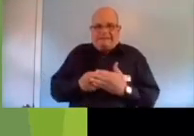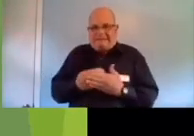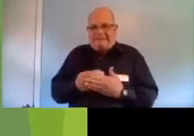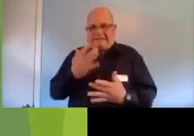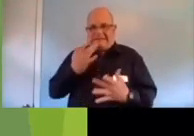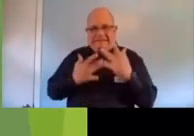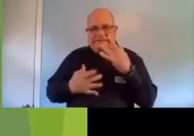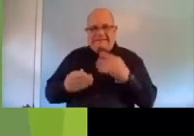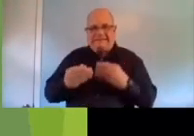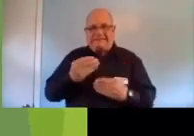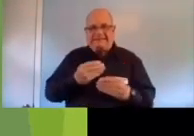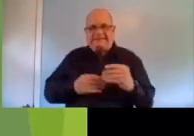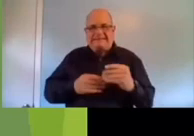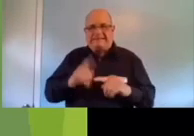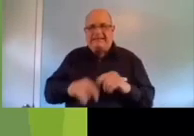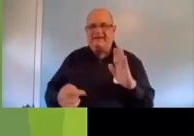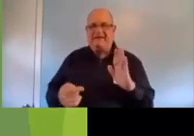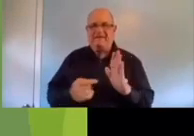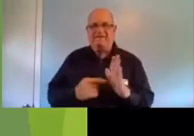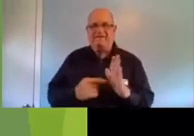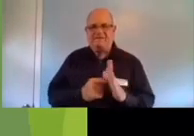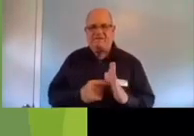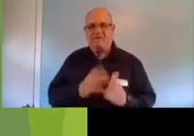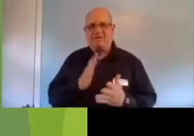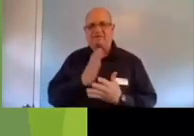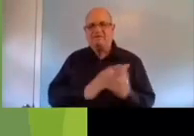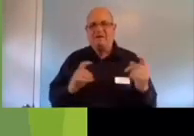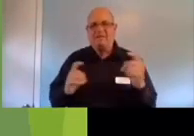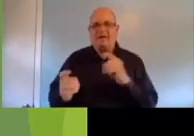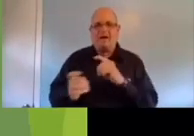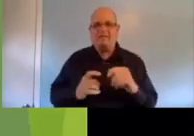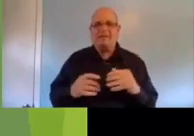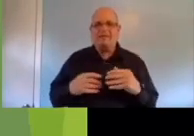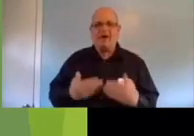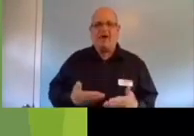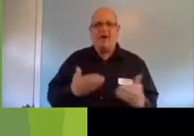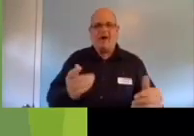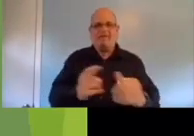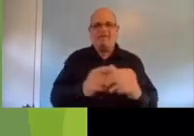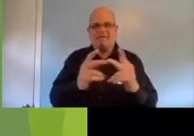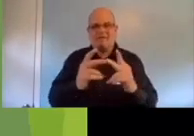afford some of the accommodations they were able to offer, so, again, it's a constantly